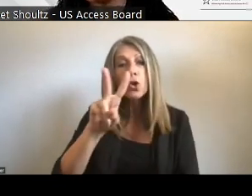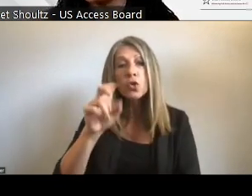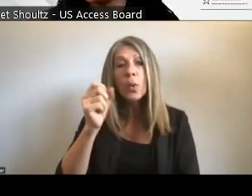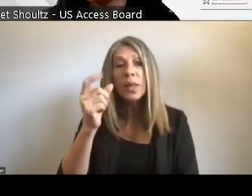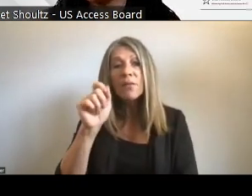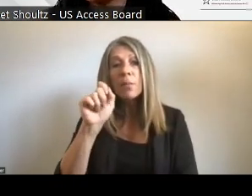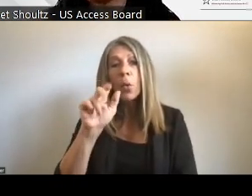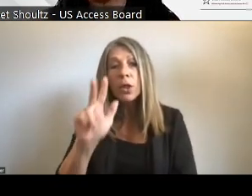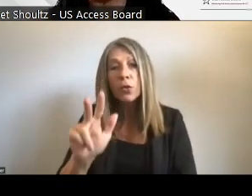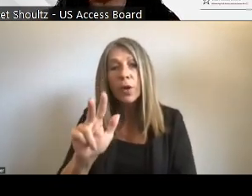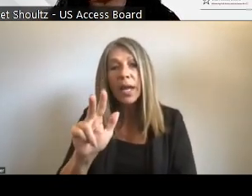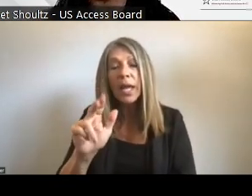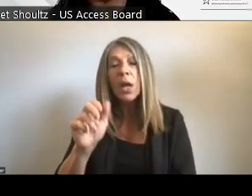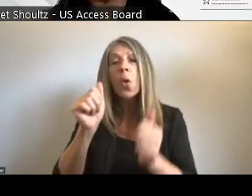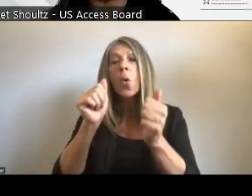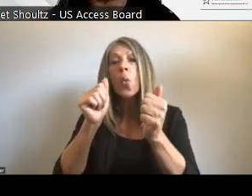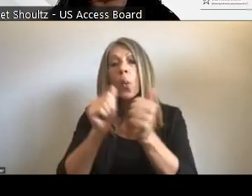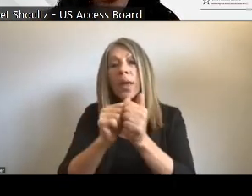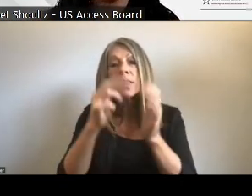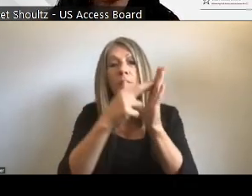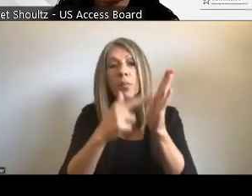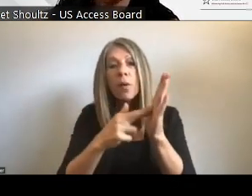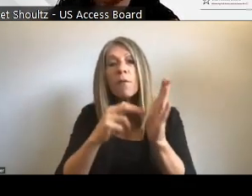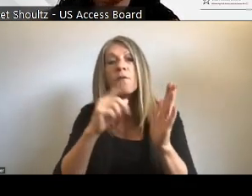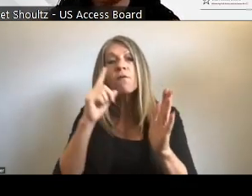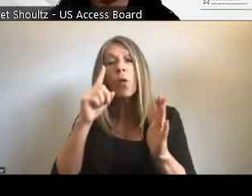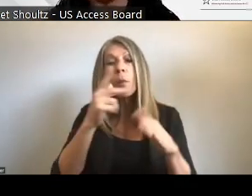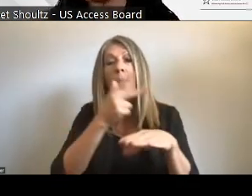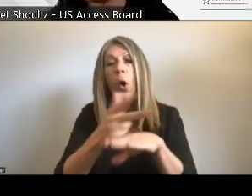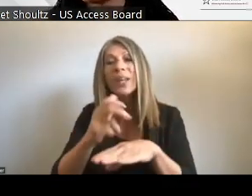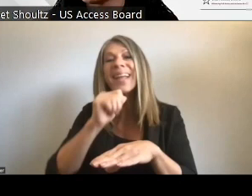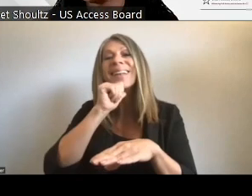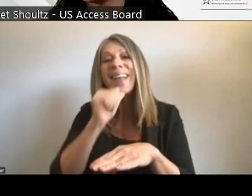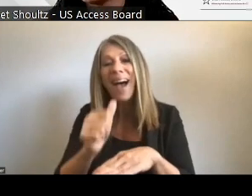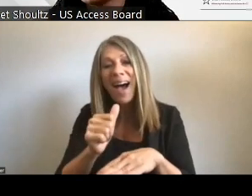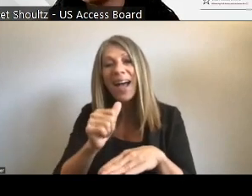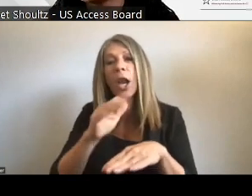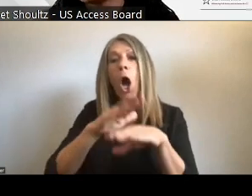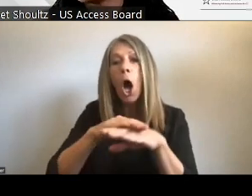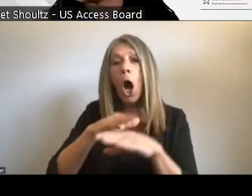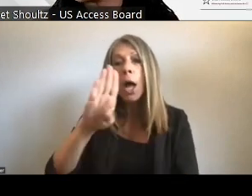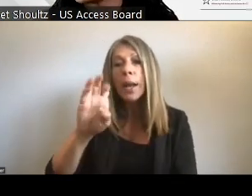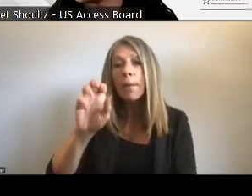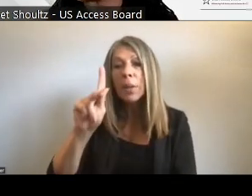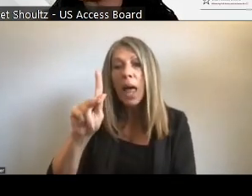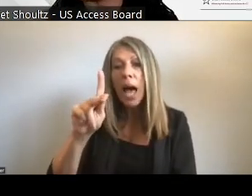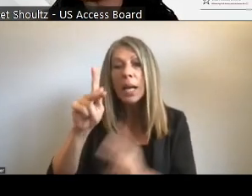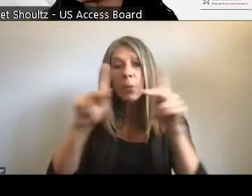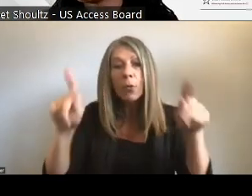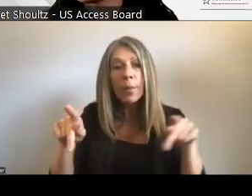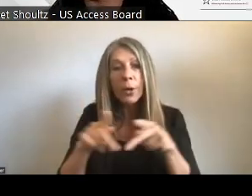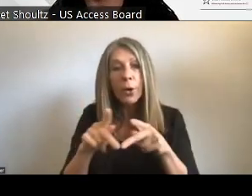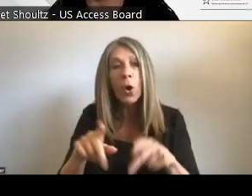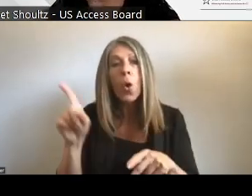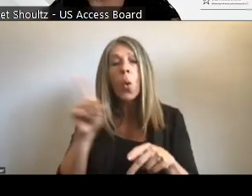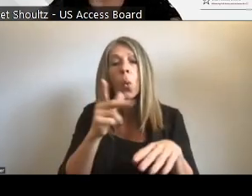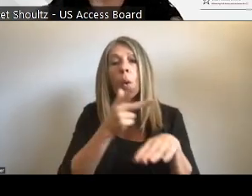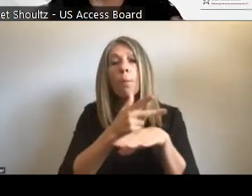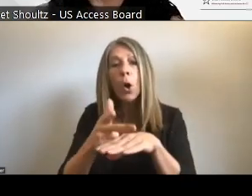with a provision for parking not on a block perimeter, which states, "Where parking spaces are